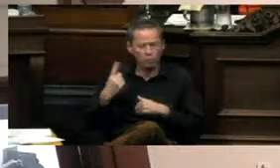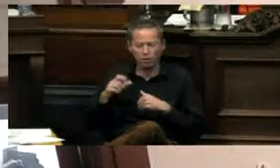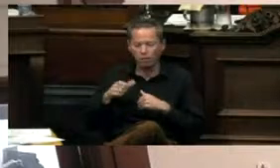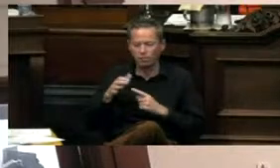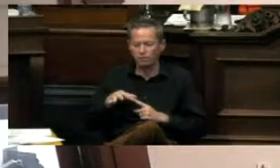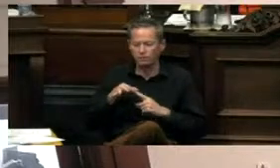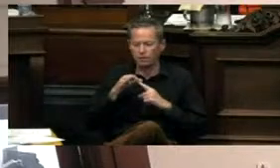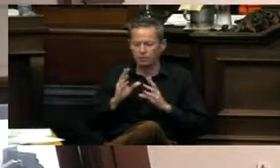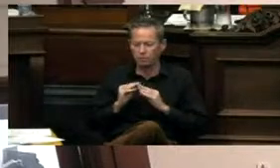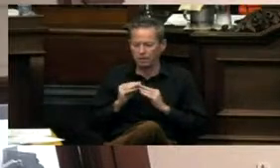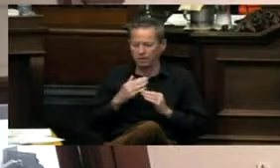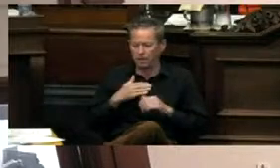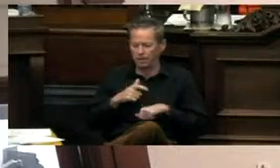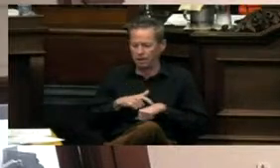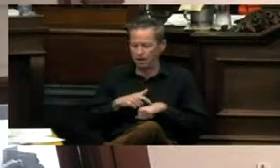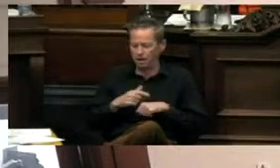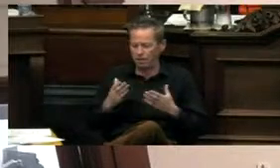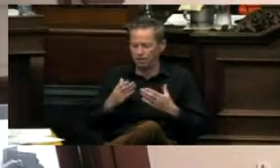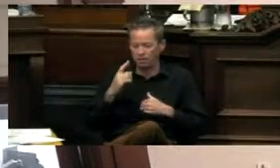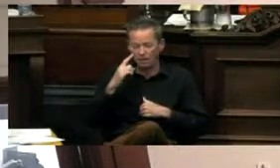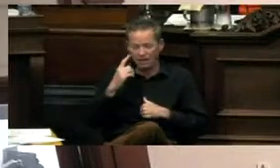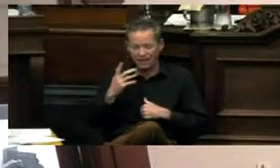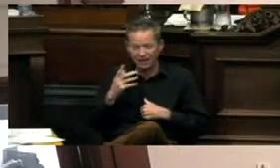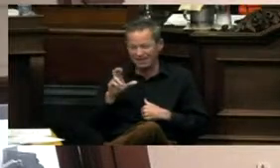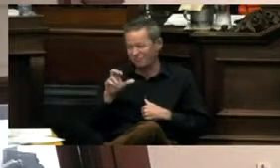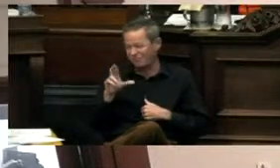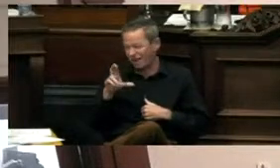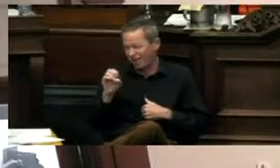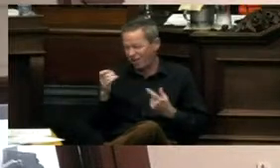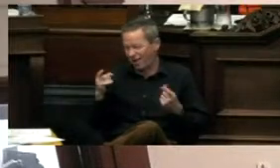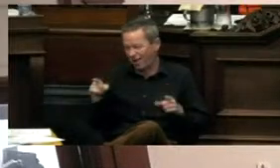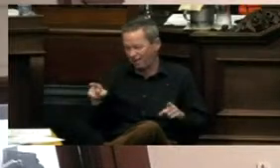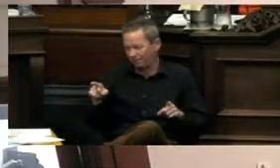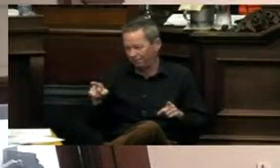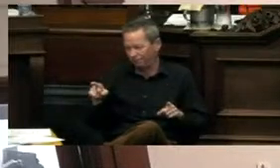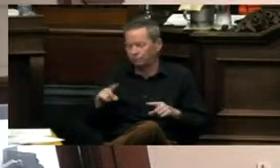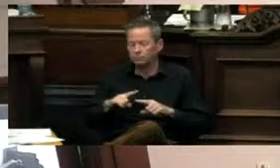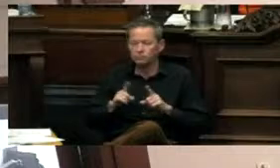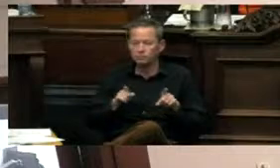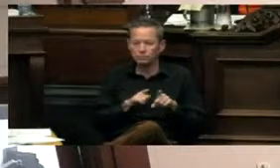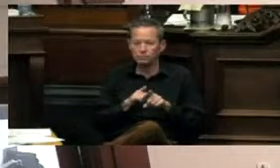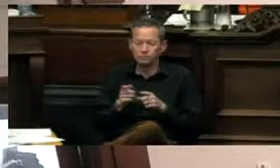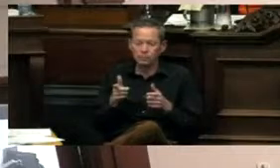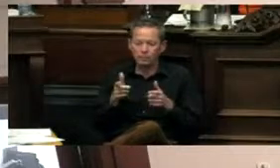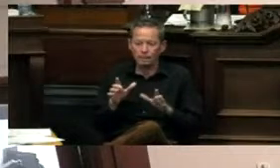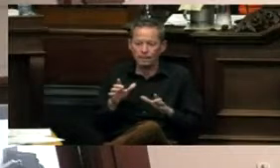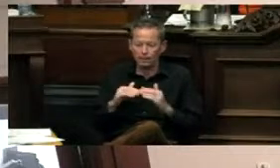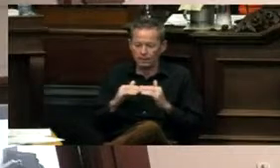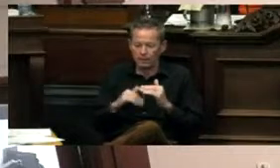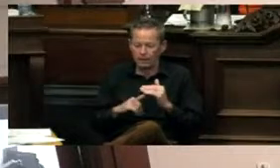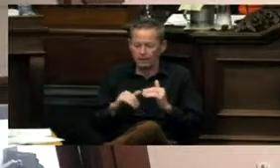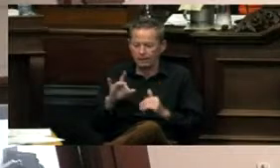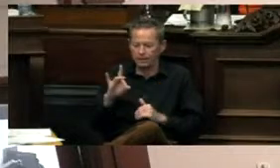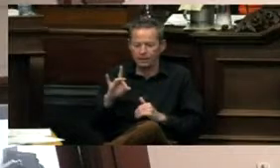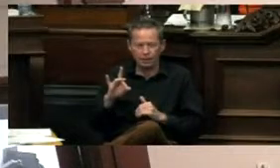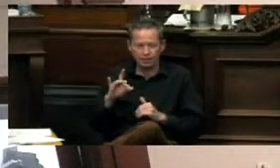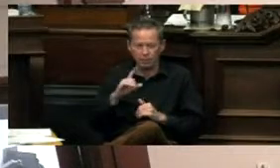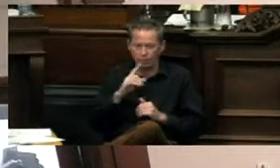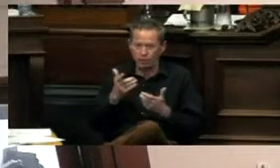probably the first or second maybe we had one other special meeting in my time here. So I